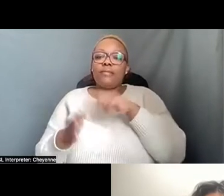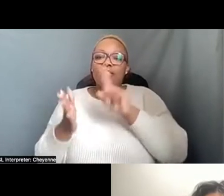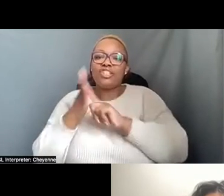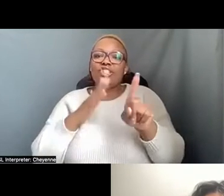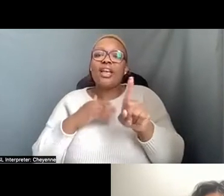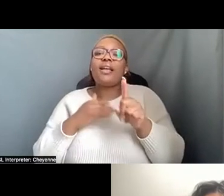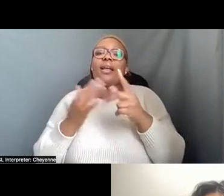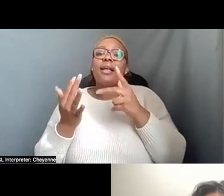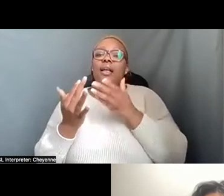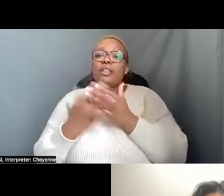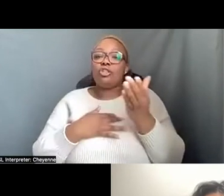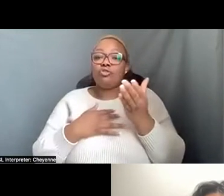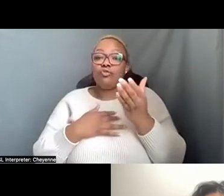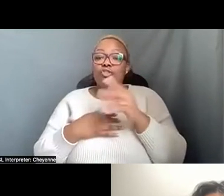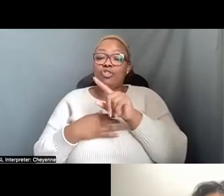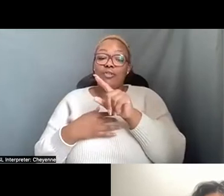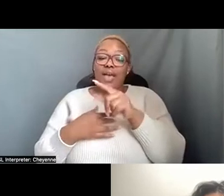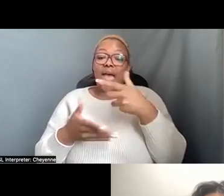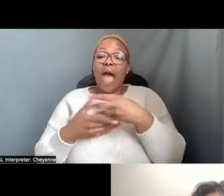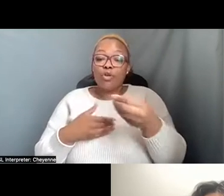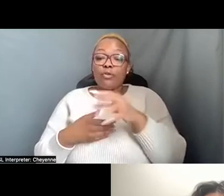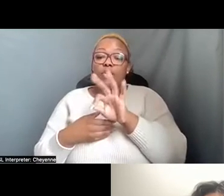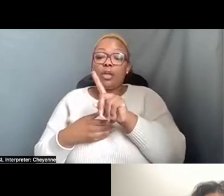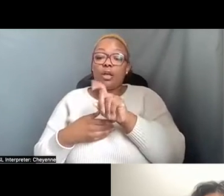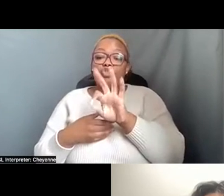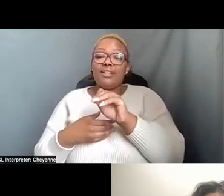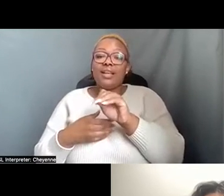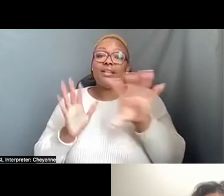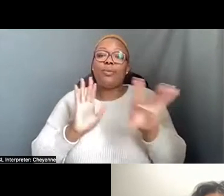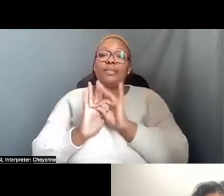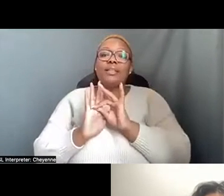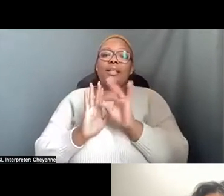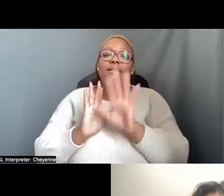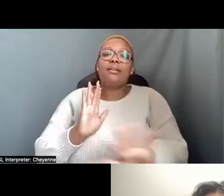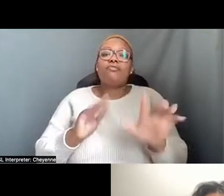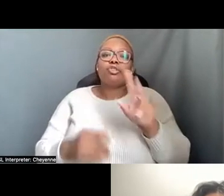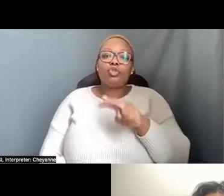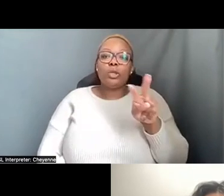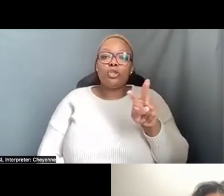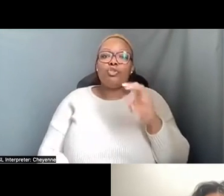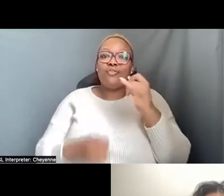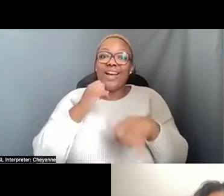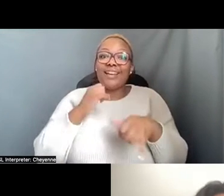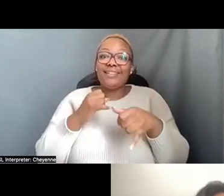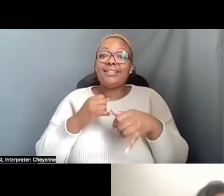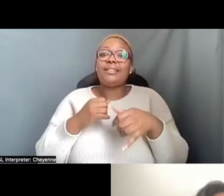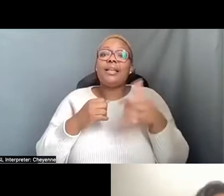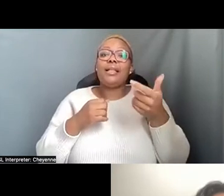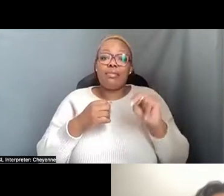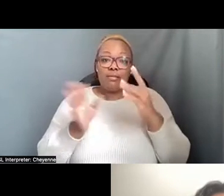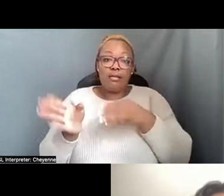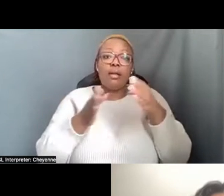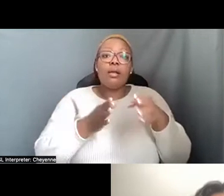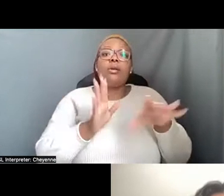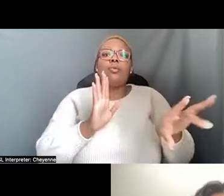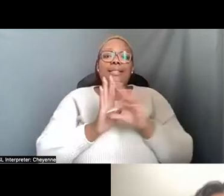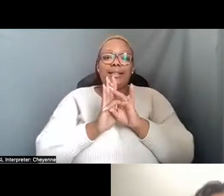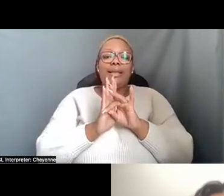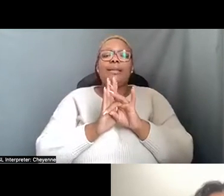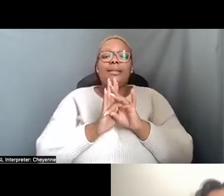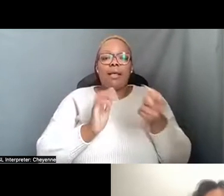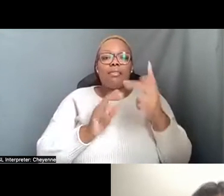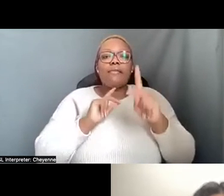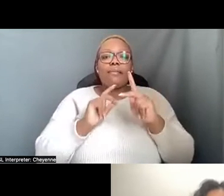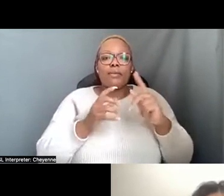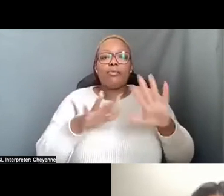out of those 190, we selected about 22 finalists and we then selected 11 grantees.